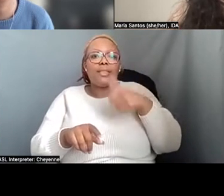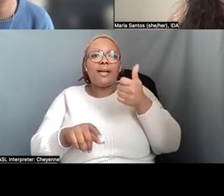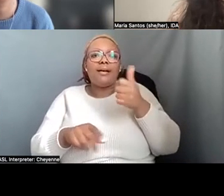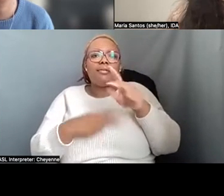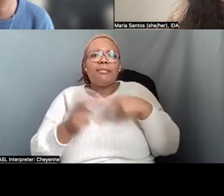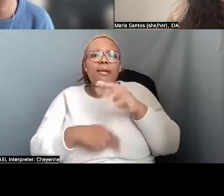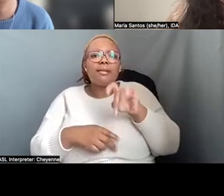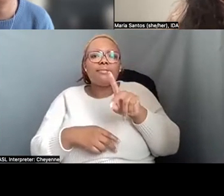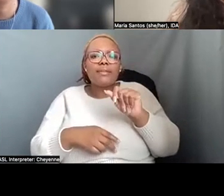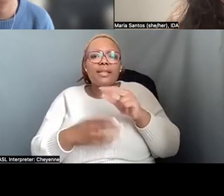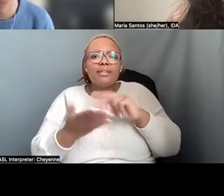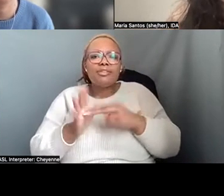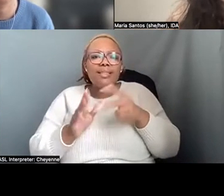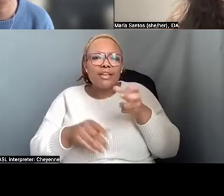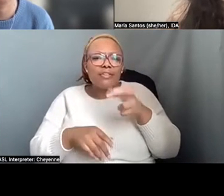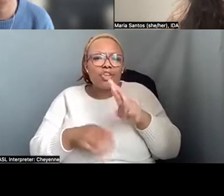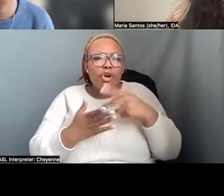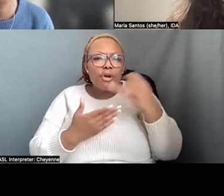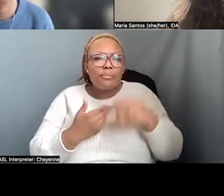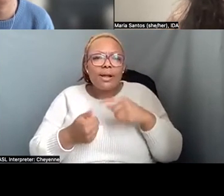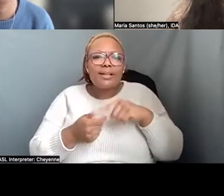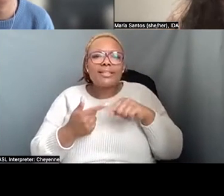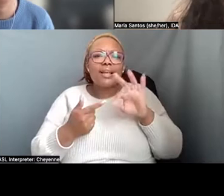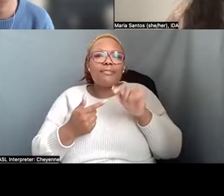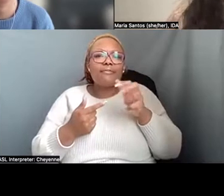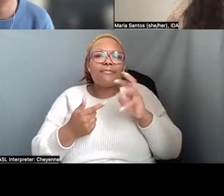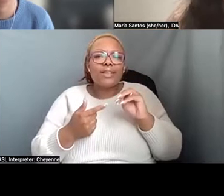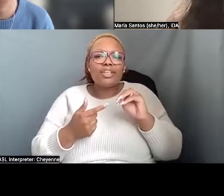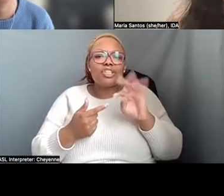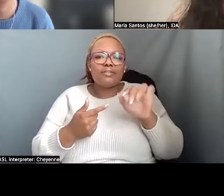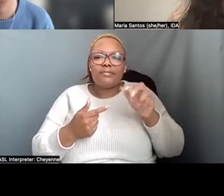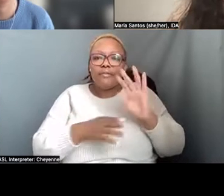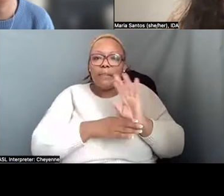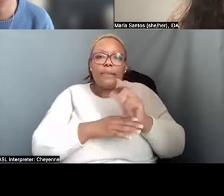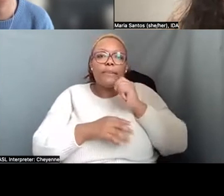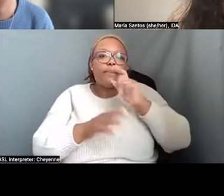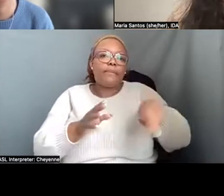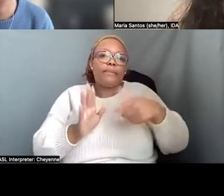If it is a VR project or fiction film then no, those would not be eligible.